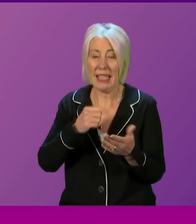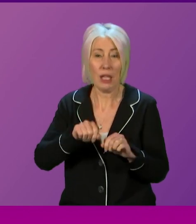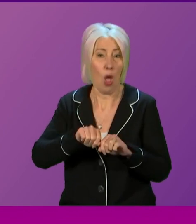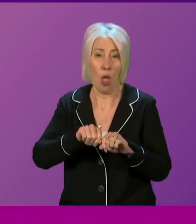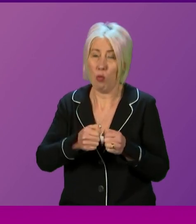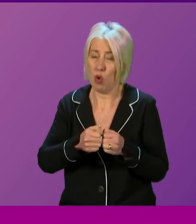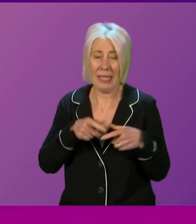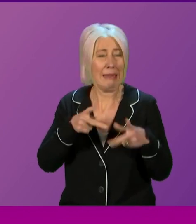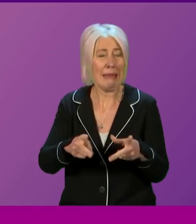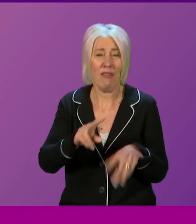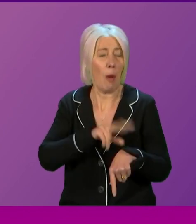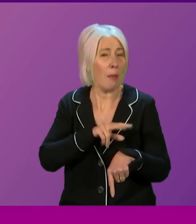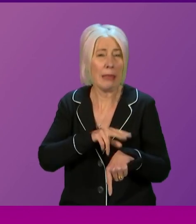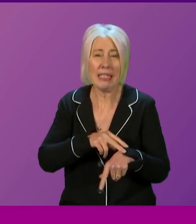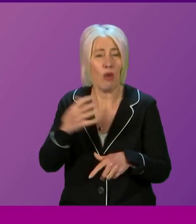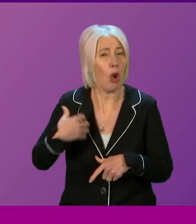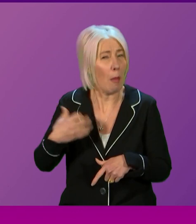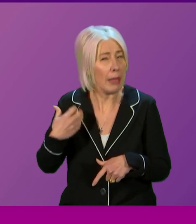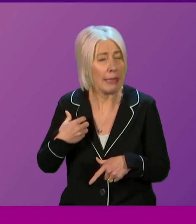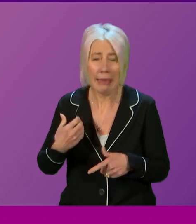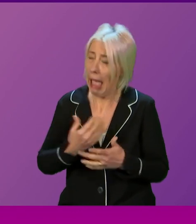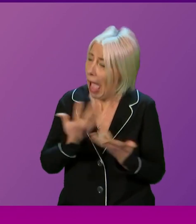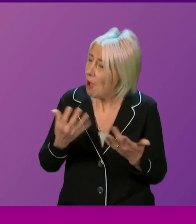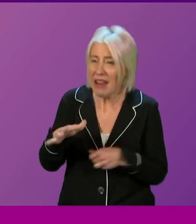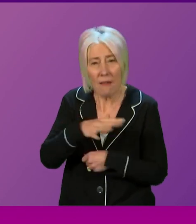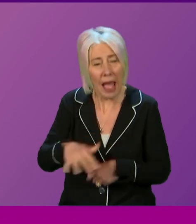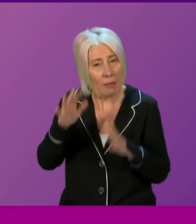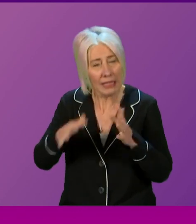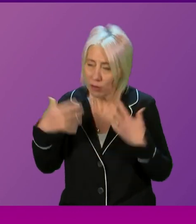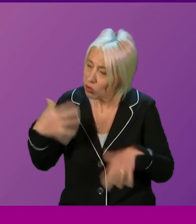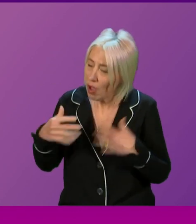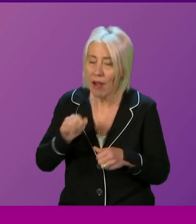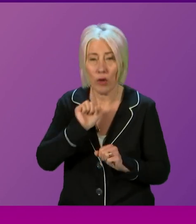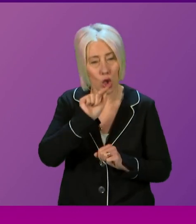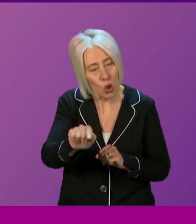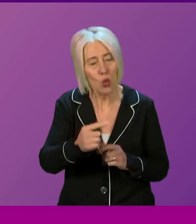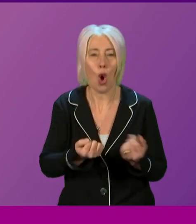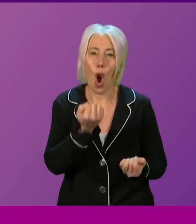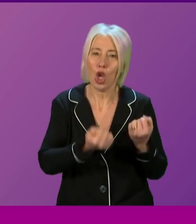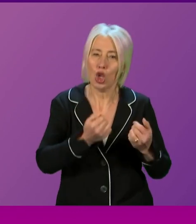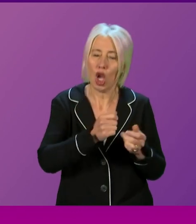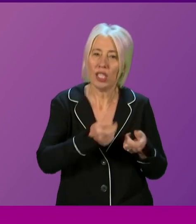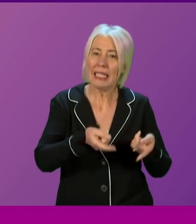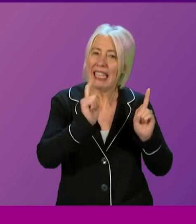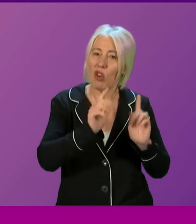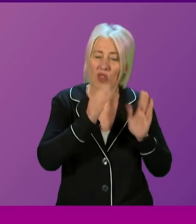How many more families have to suffer before the First Minister or her justice secretary fixes it?